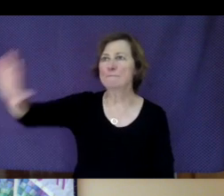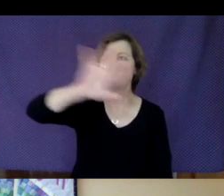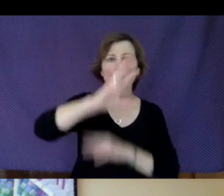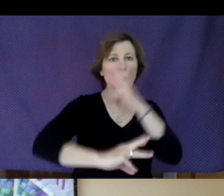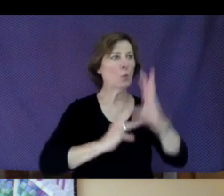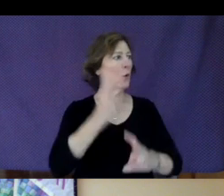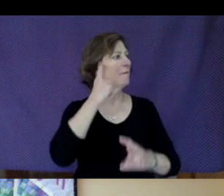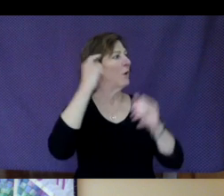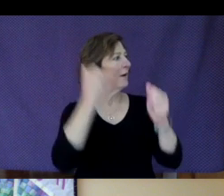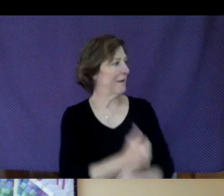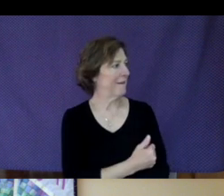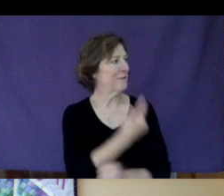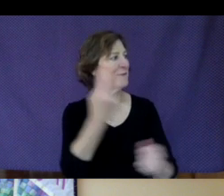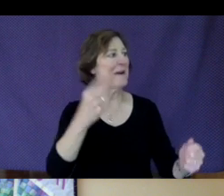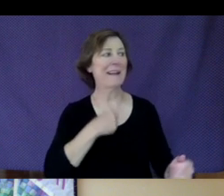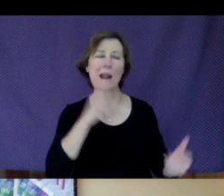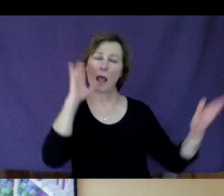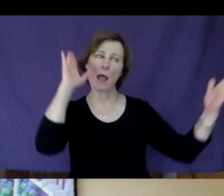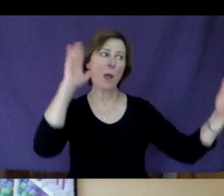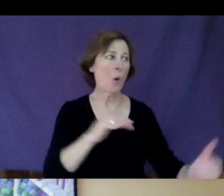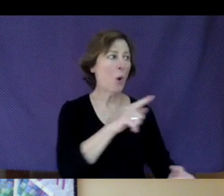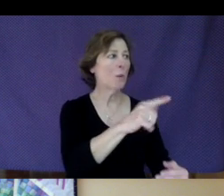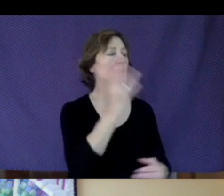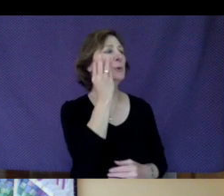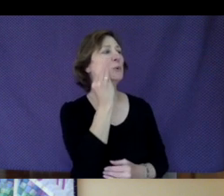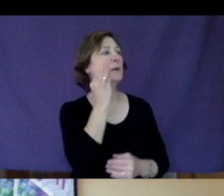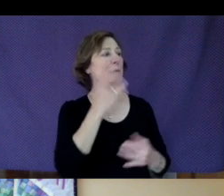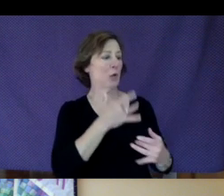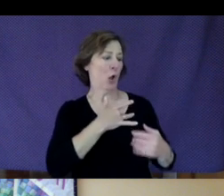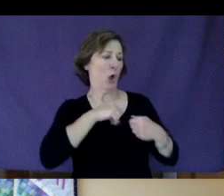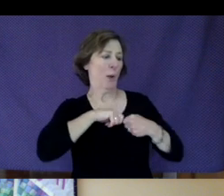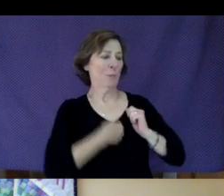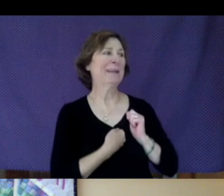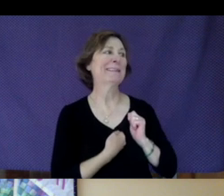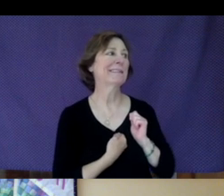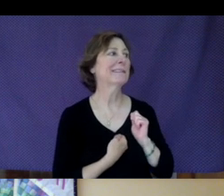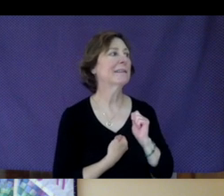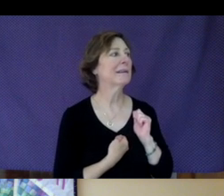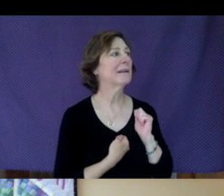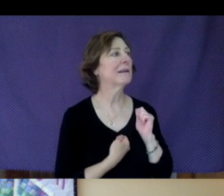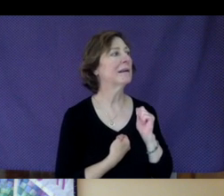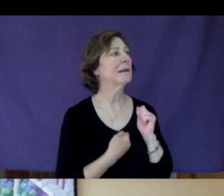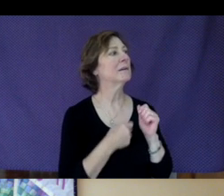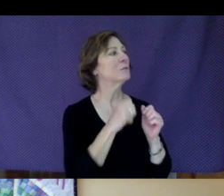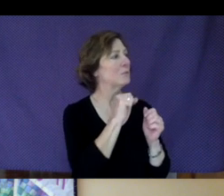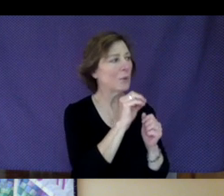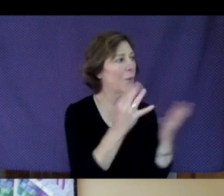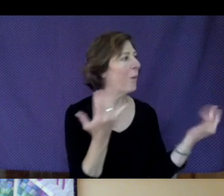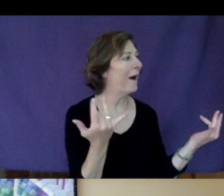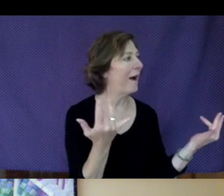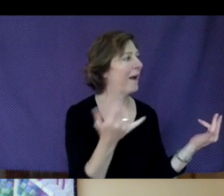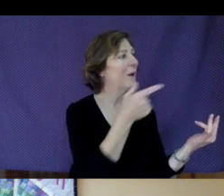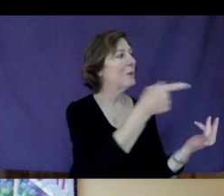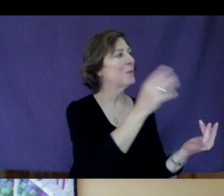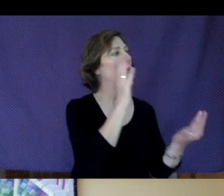And I hope you experience heartbreak So that you will be gentle with the hearts of those you love